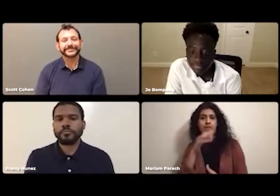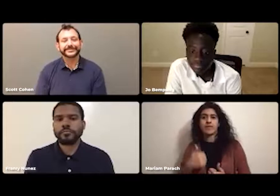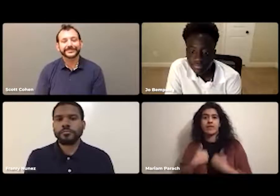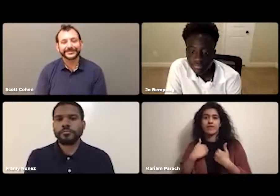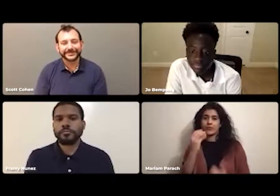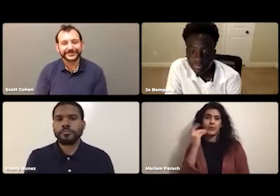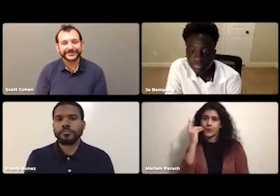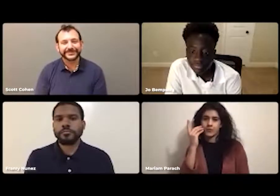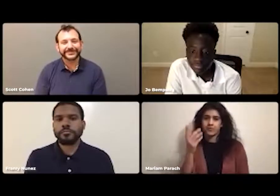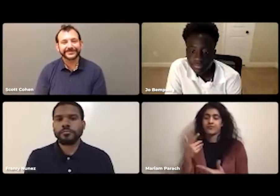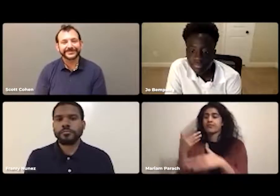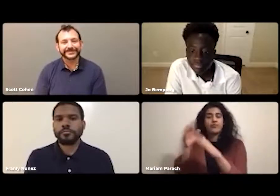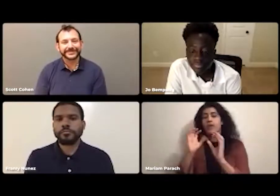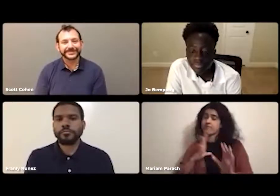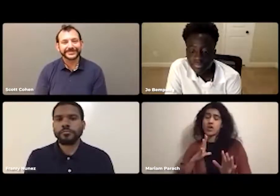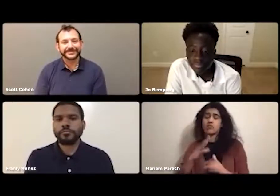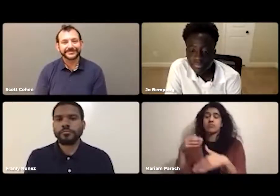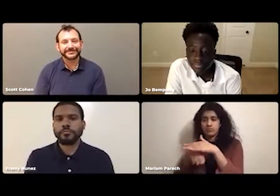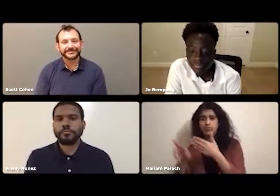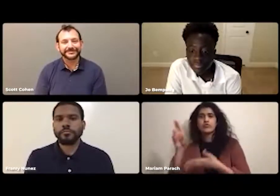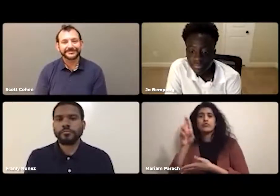I couldn't live in a dorm.